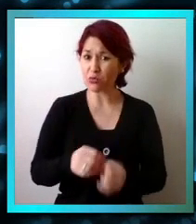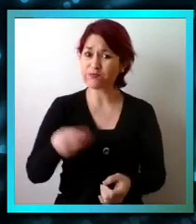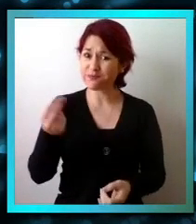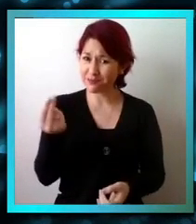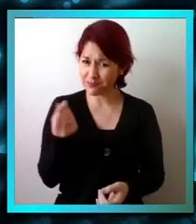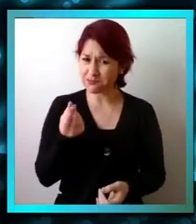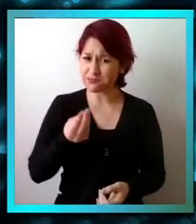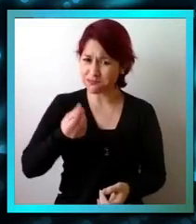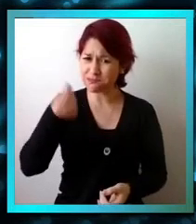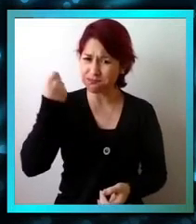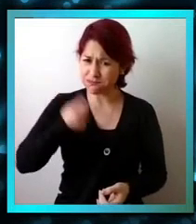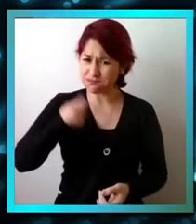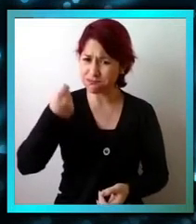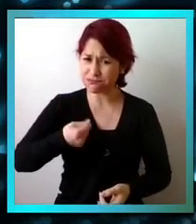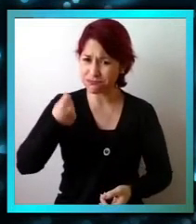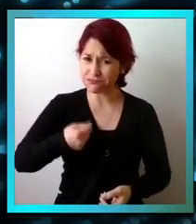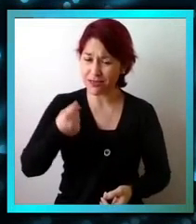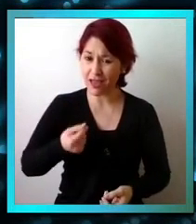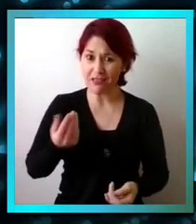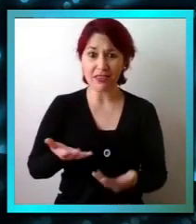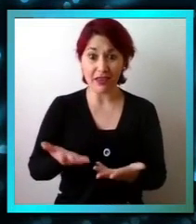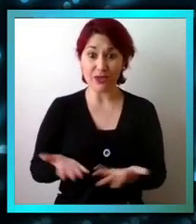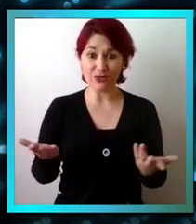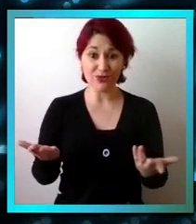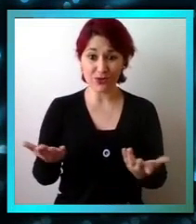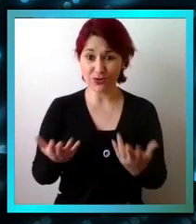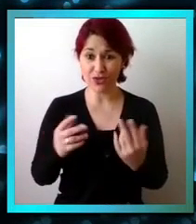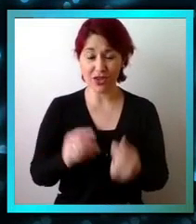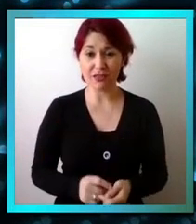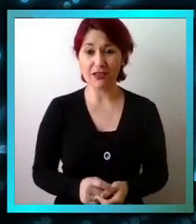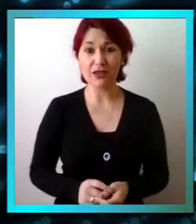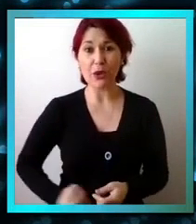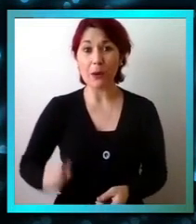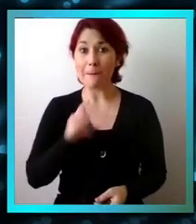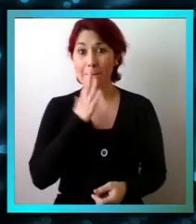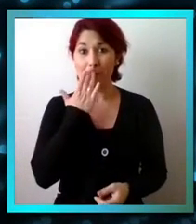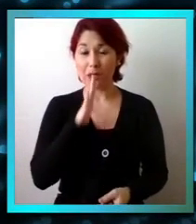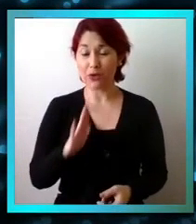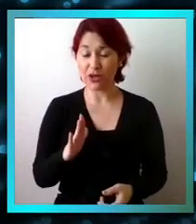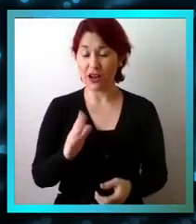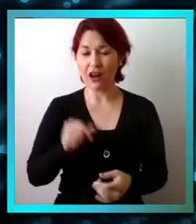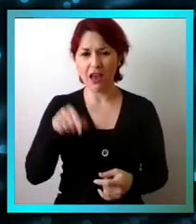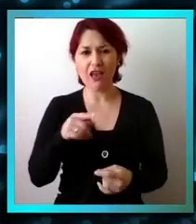based on the traditional operating systems uh in traditional architecture doesn't really